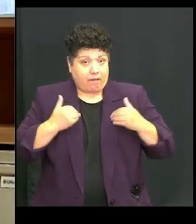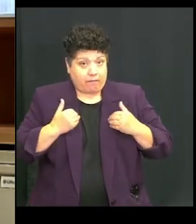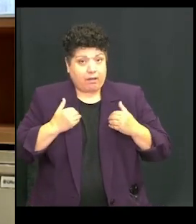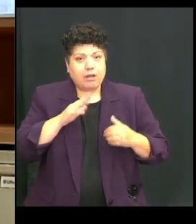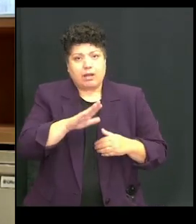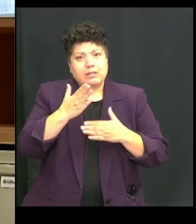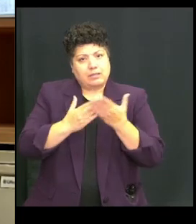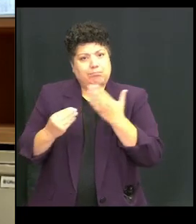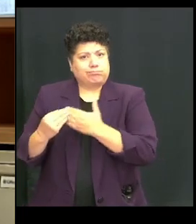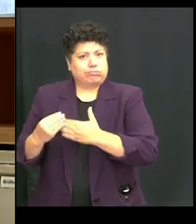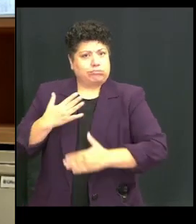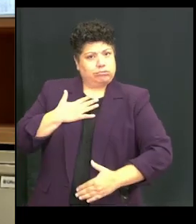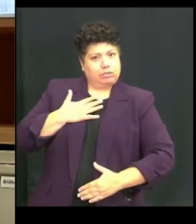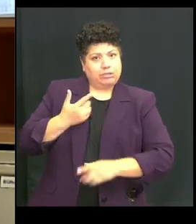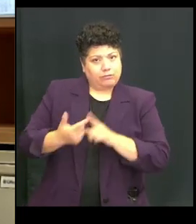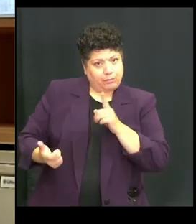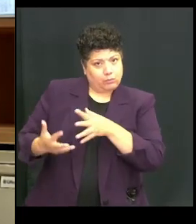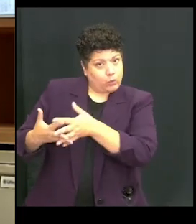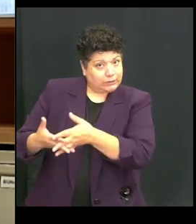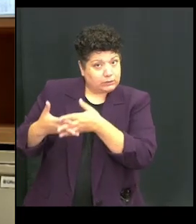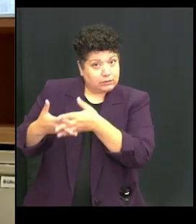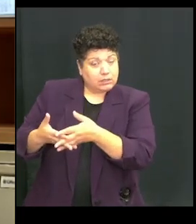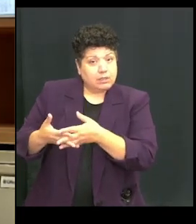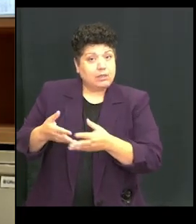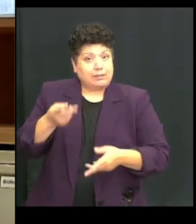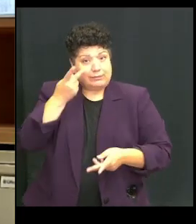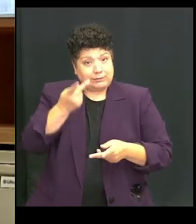We see that in actual observed social media data.